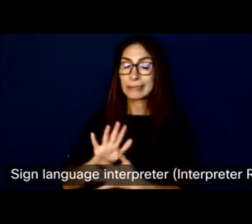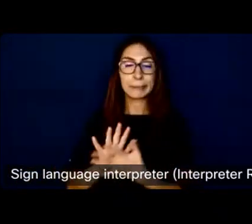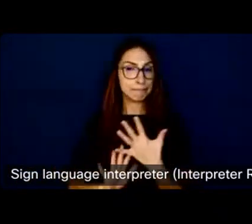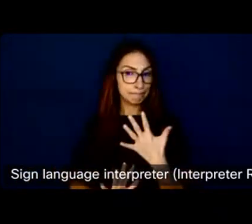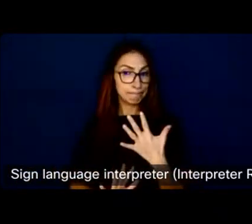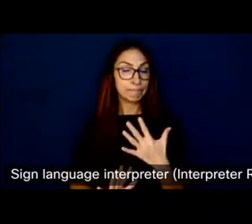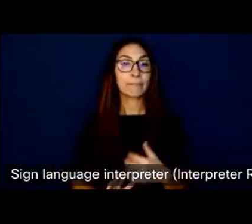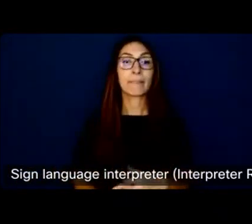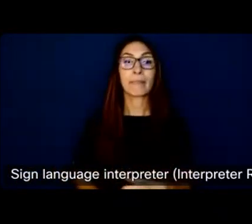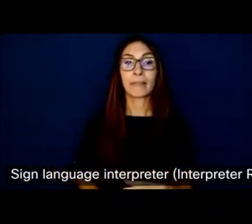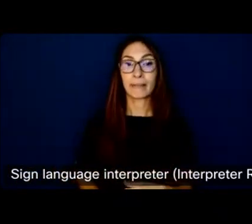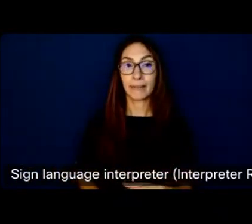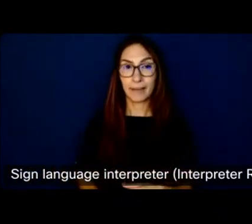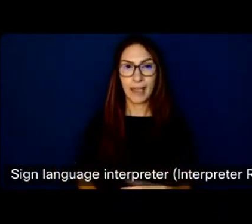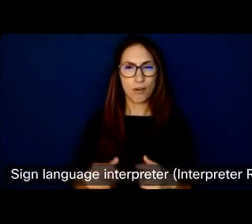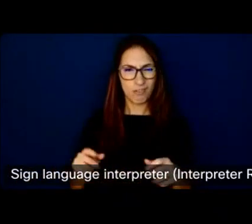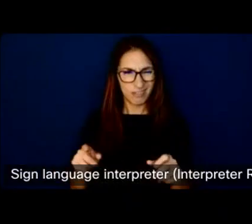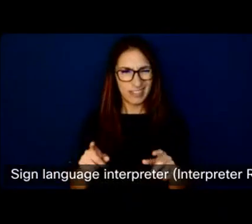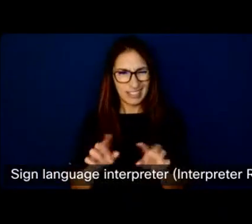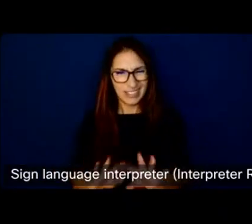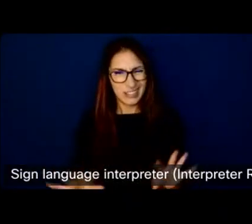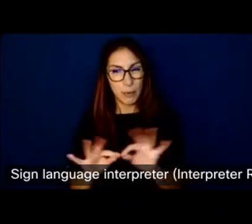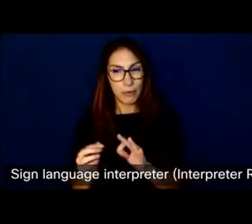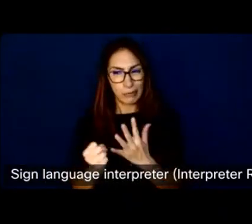trying to figure out ways that we're, we can partner together.